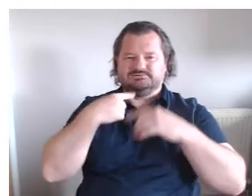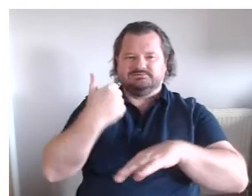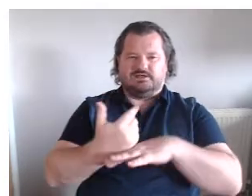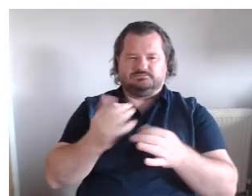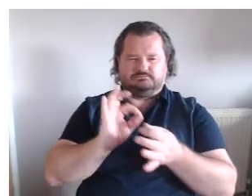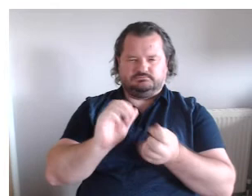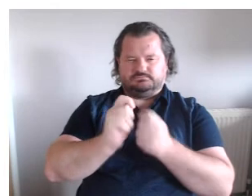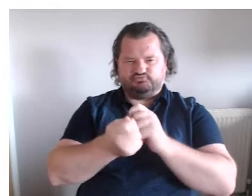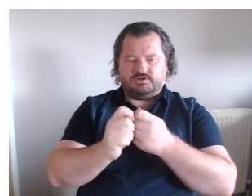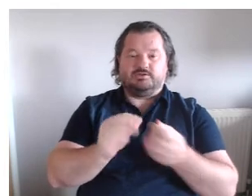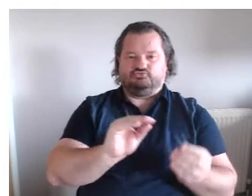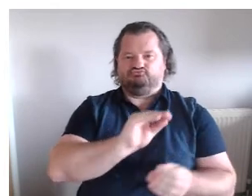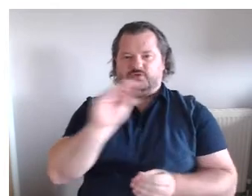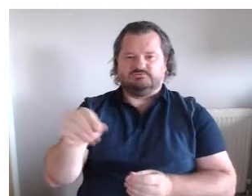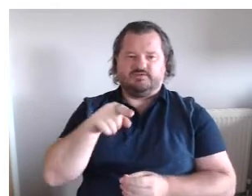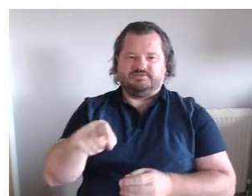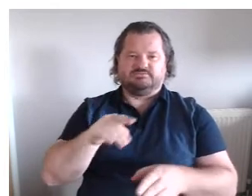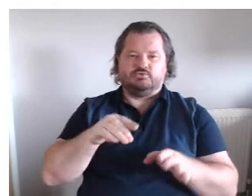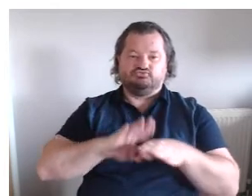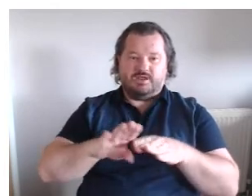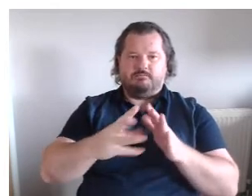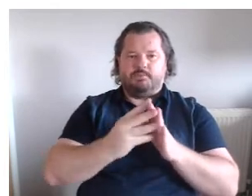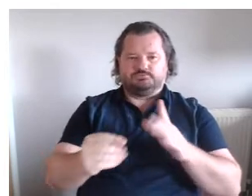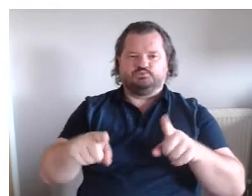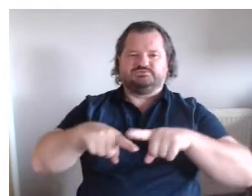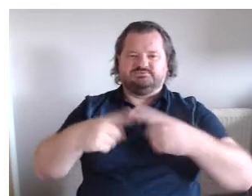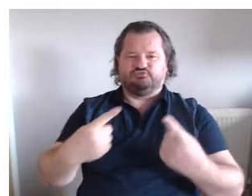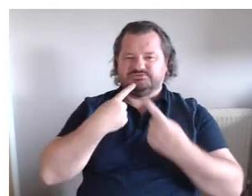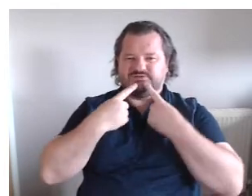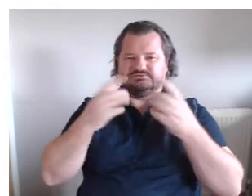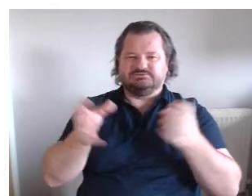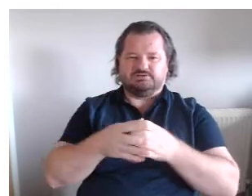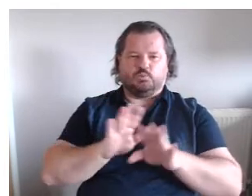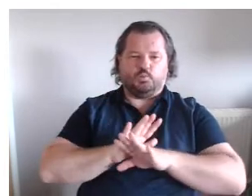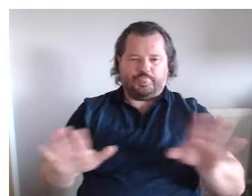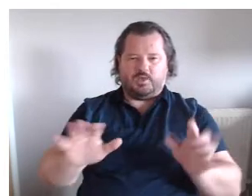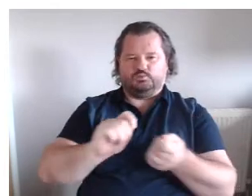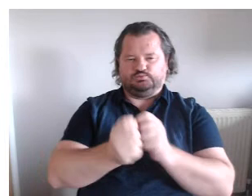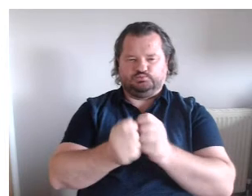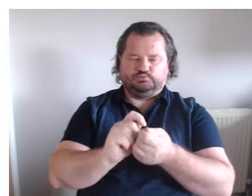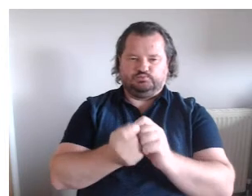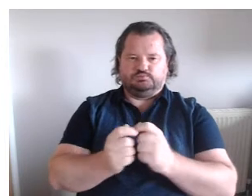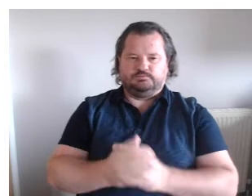are available and transferred this trained model to different datasets without any finetuning.